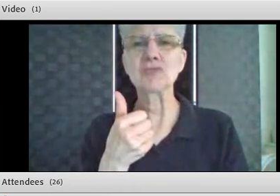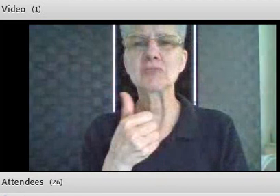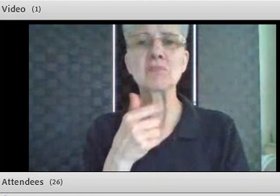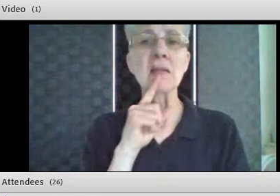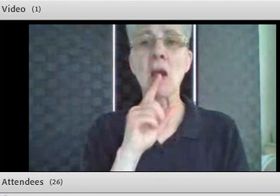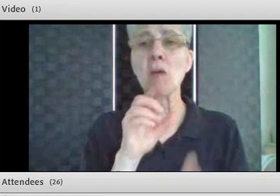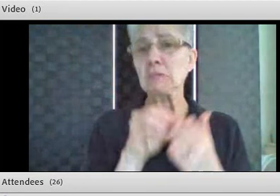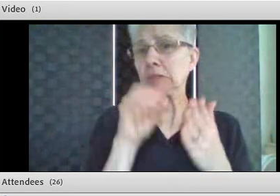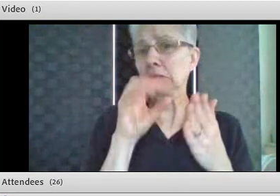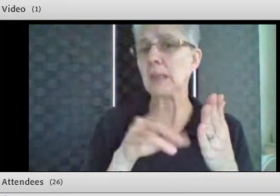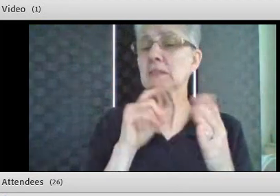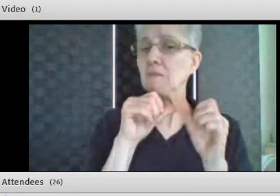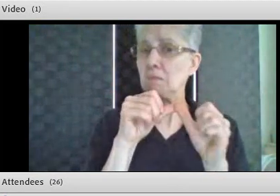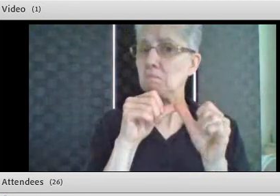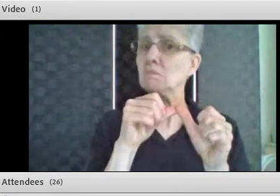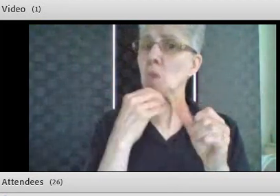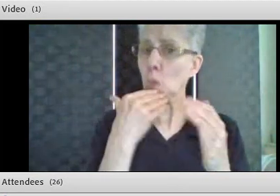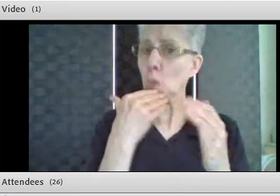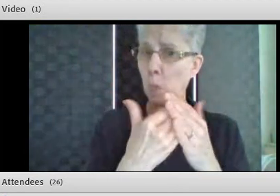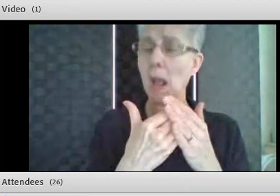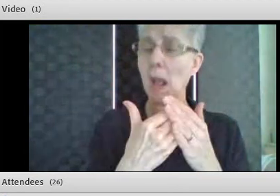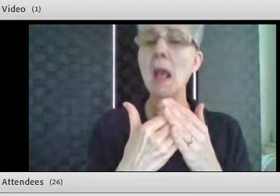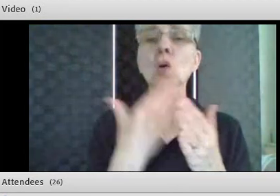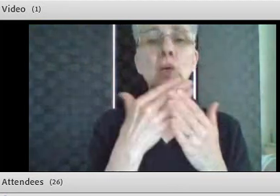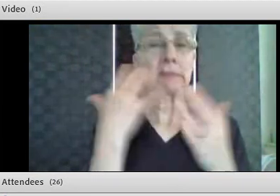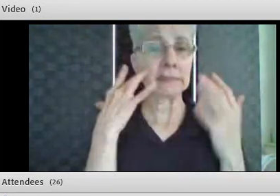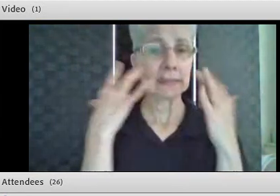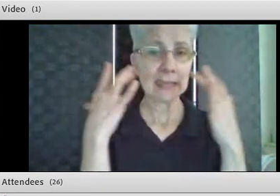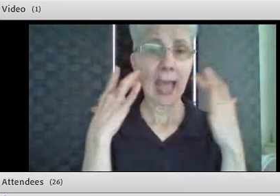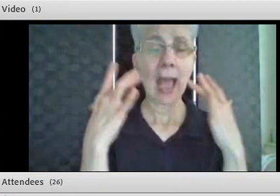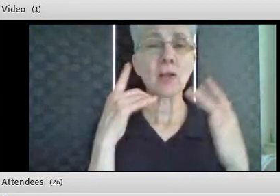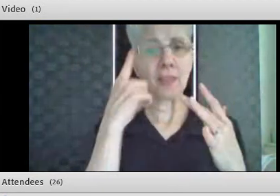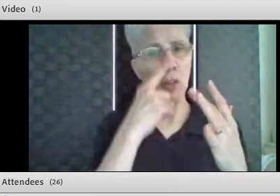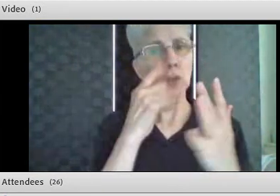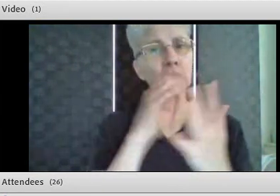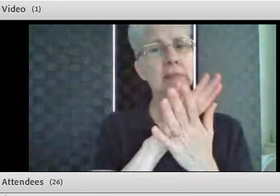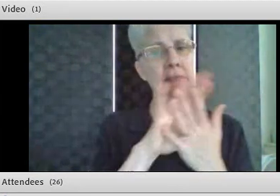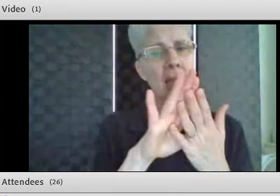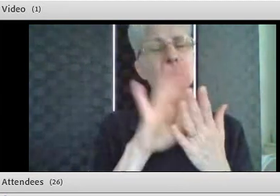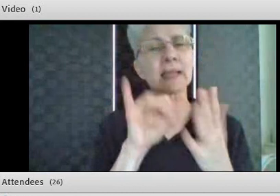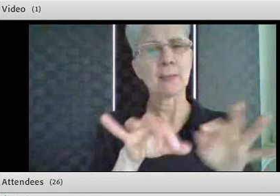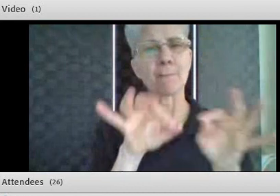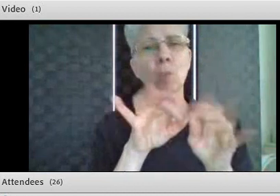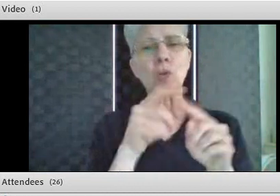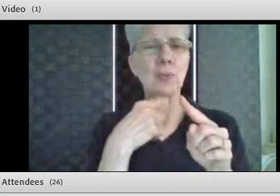I'll type it in the chat, V-O-G-E-K. We got them on Amazon. They were, I think, about $12 each.